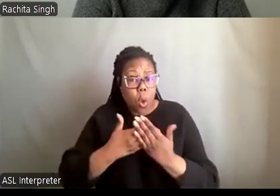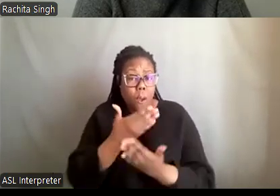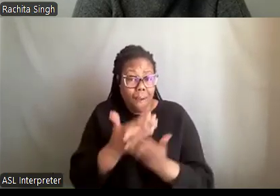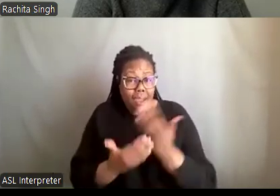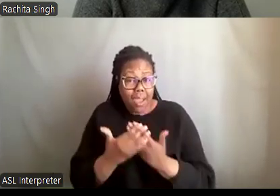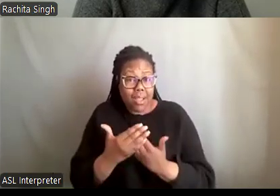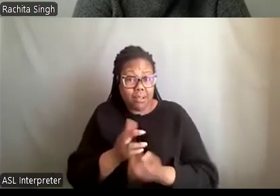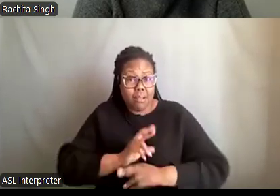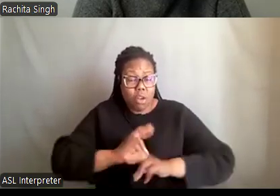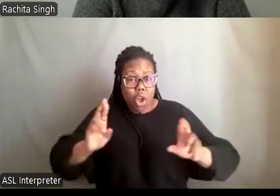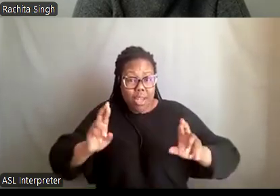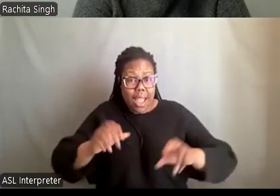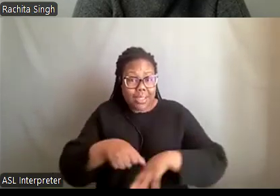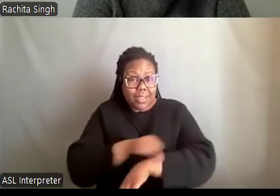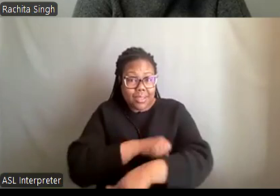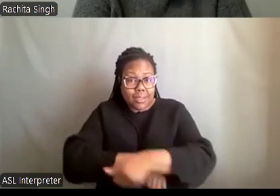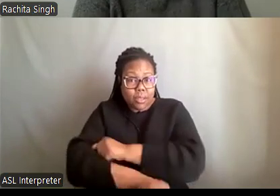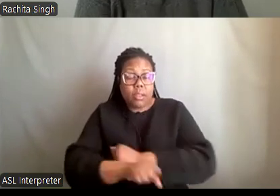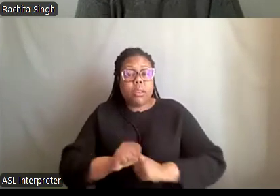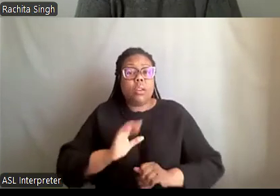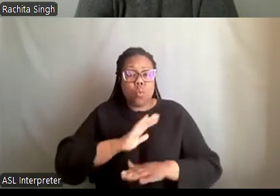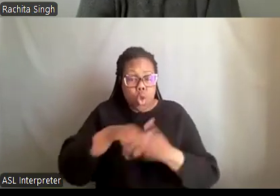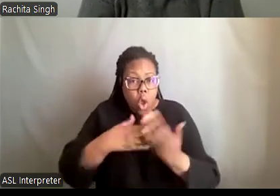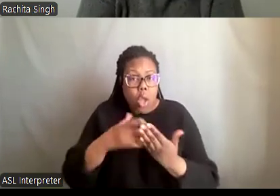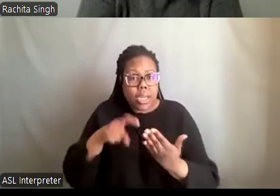real time. It's all hands on deck.